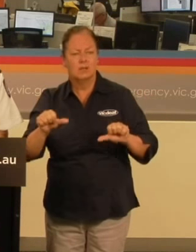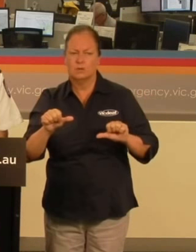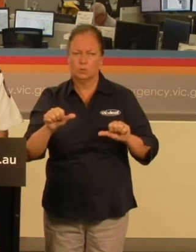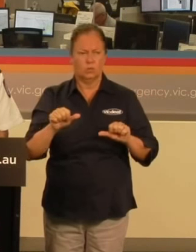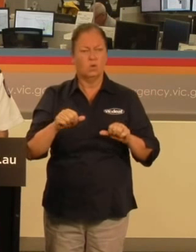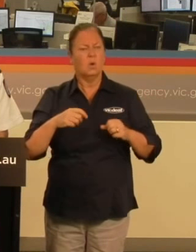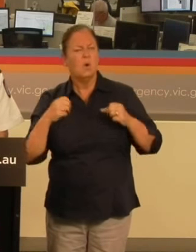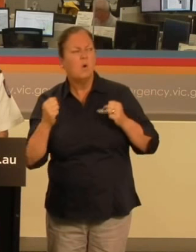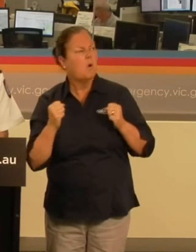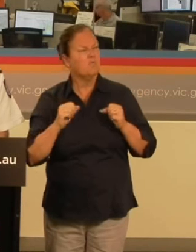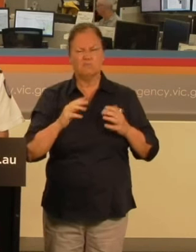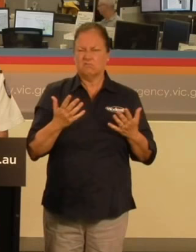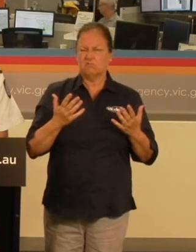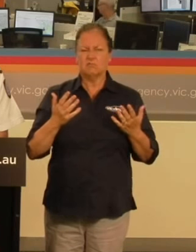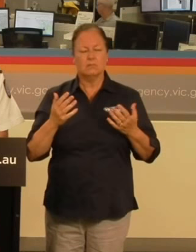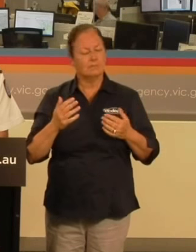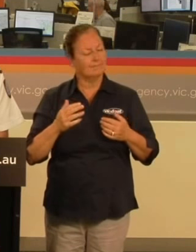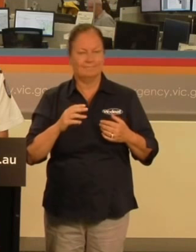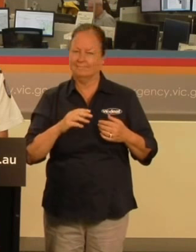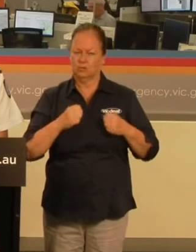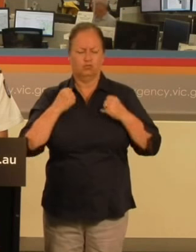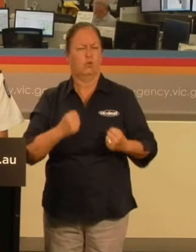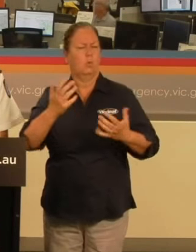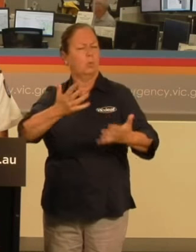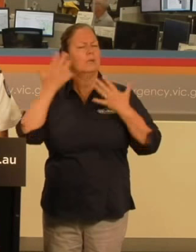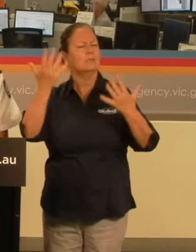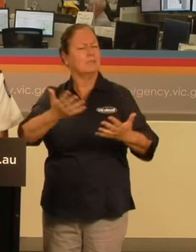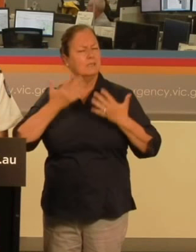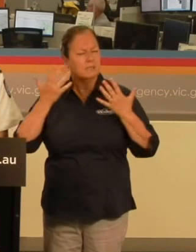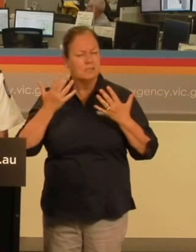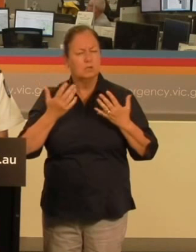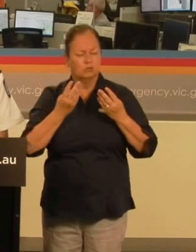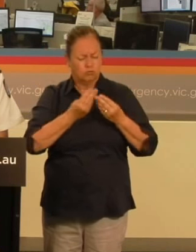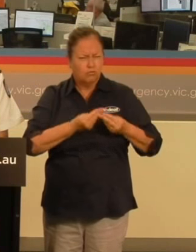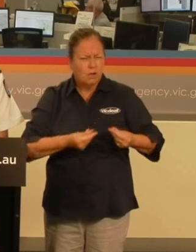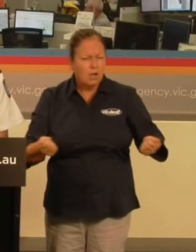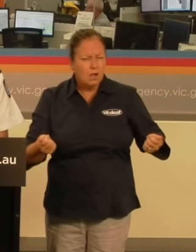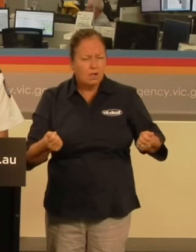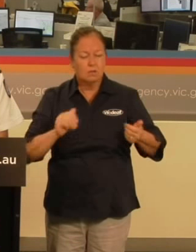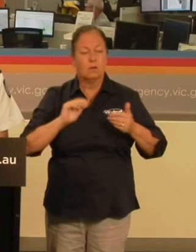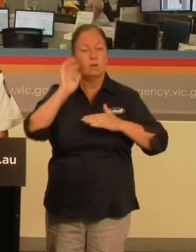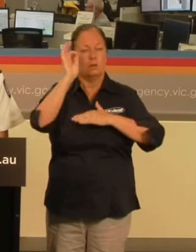experience and we're seeing dry weather hot weather overnight and windy weather